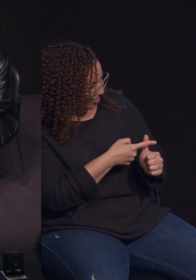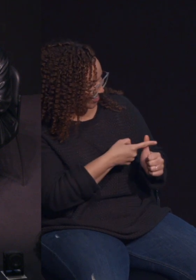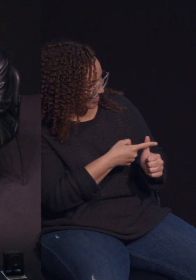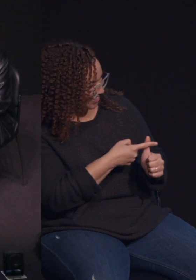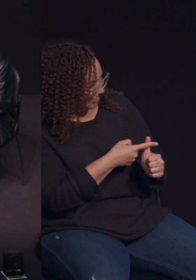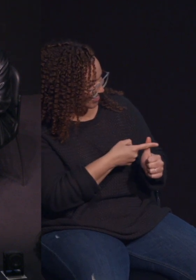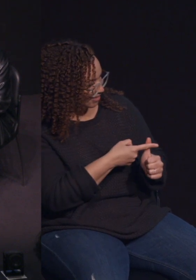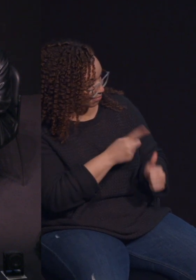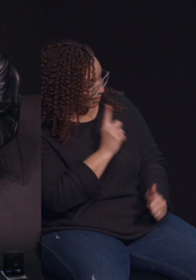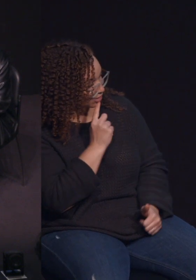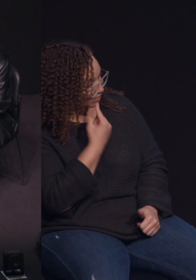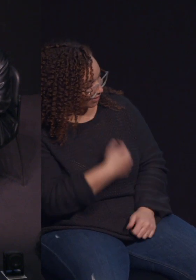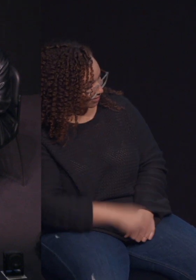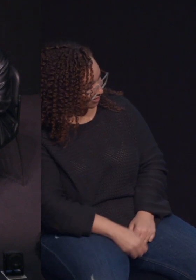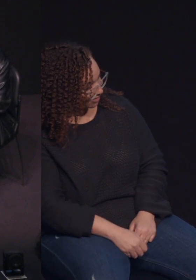Will: I'm serious.